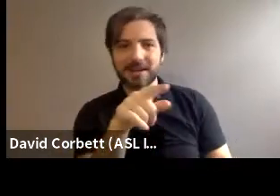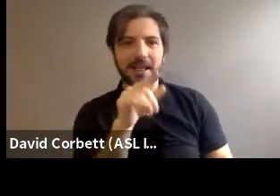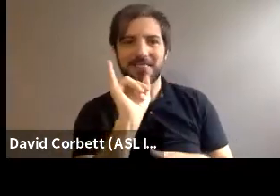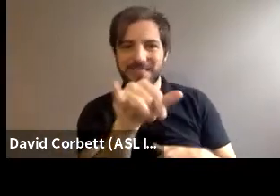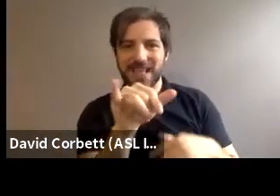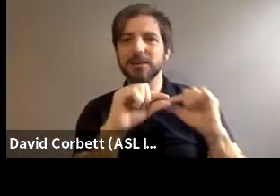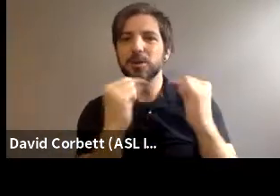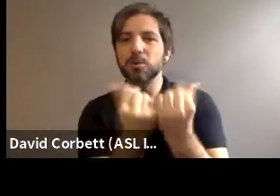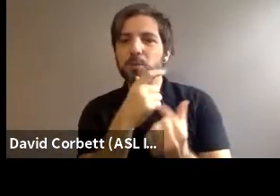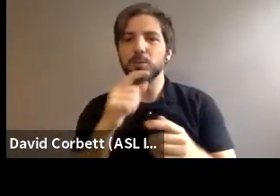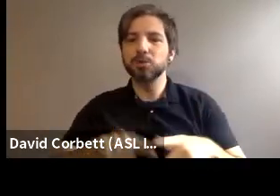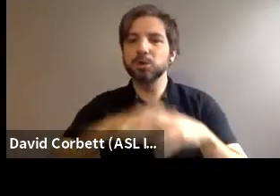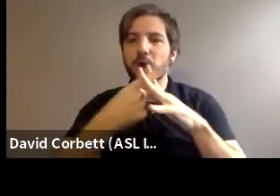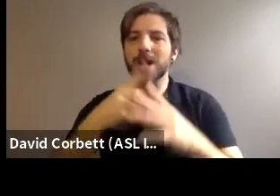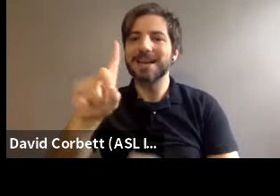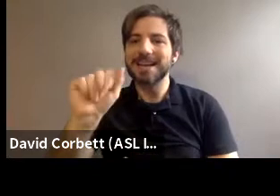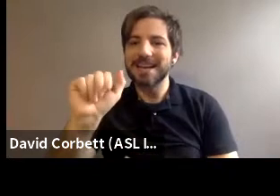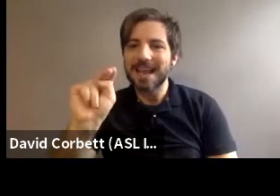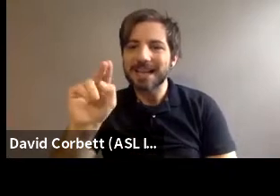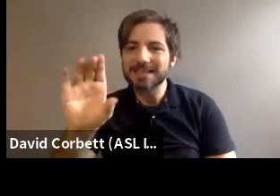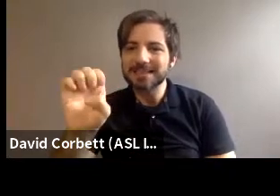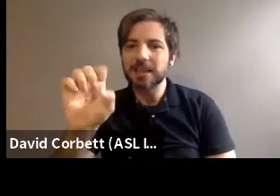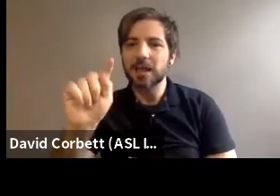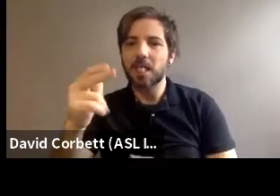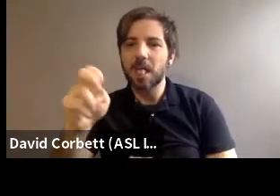the Vote. And we founded the disability project to create